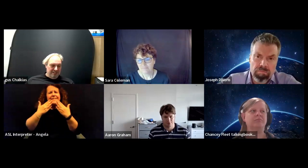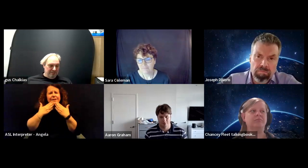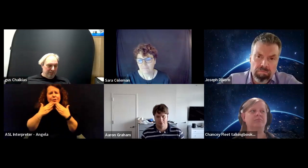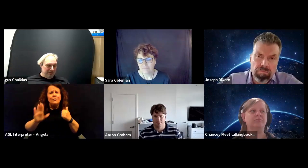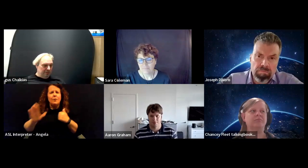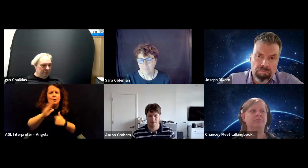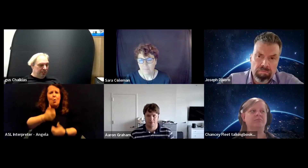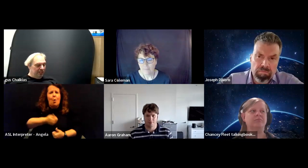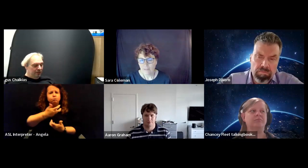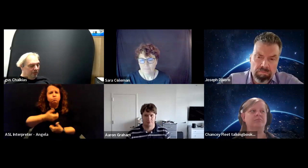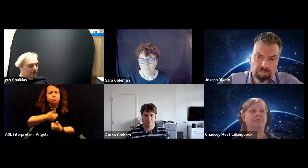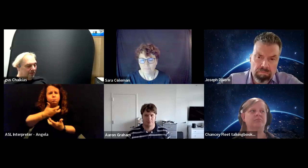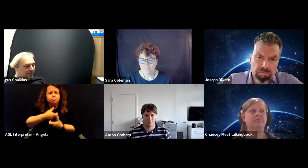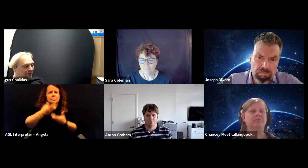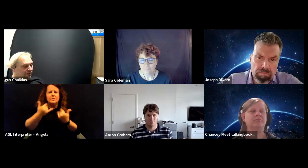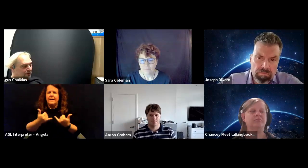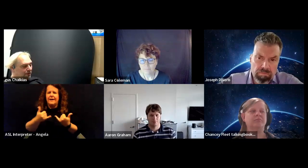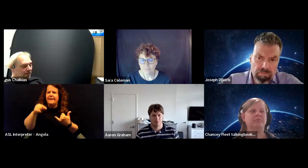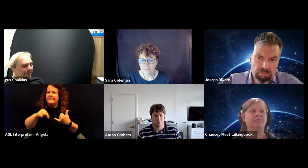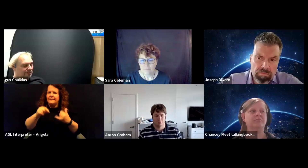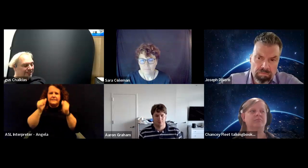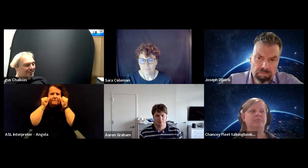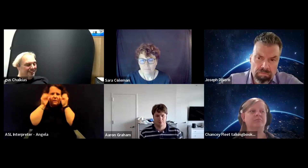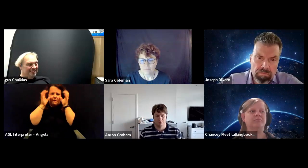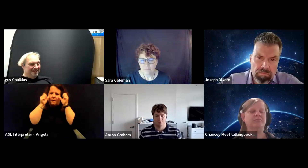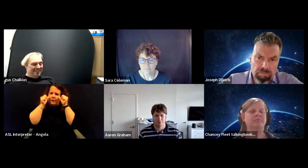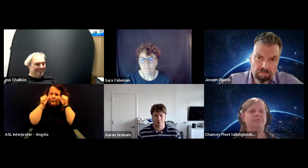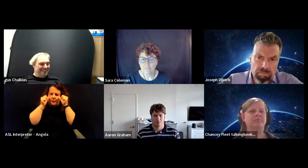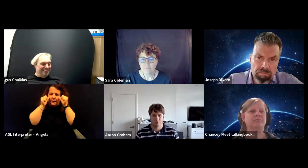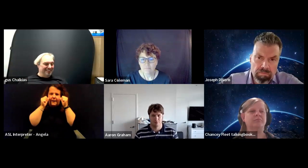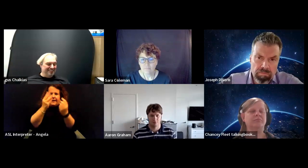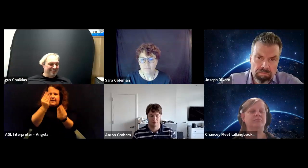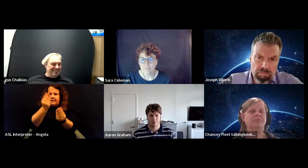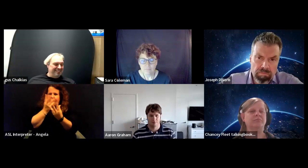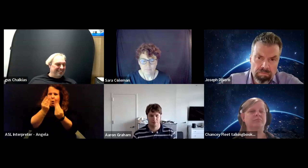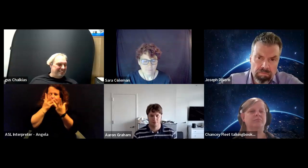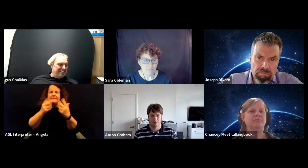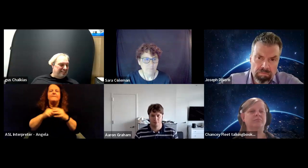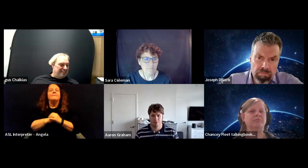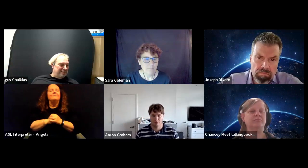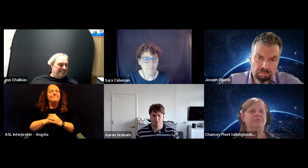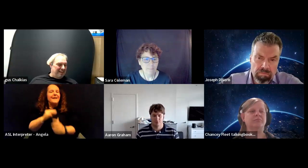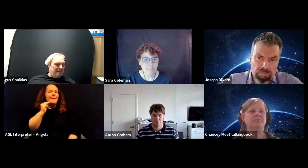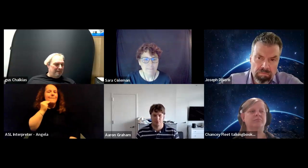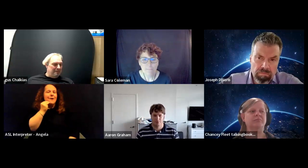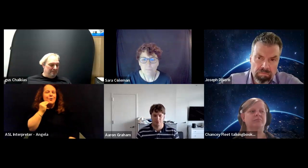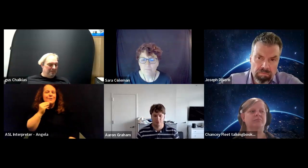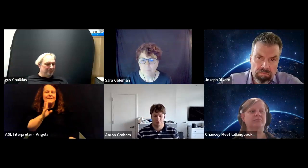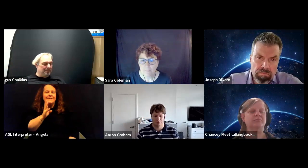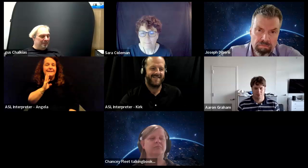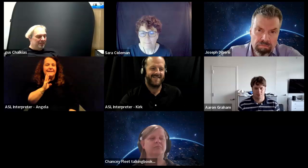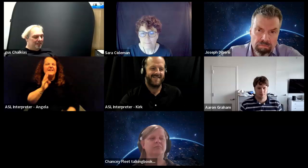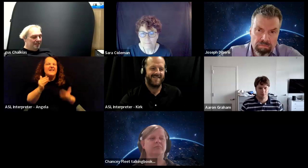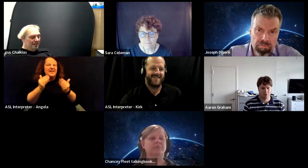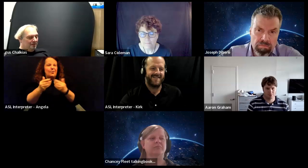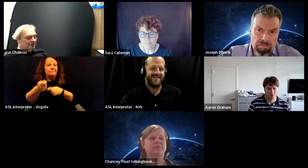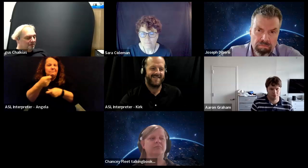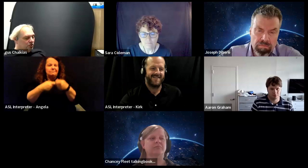This has been really, really wonderful and informative. So, this is Marilyn speaking, Gus. Let's go ahead and do an interpreter switch.